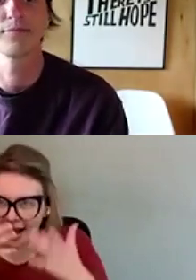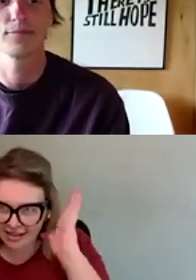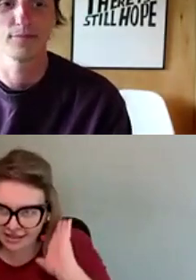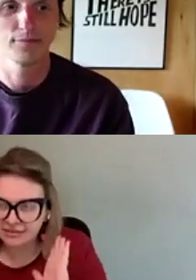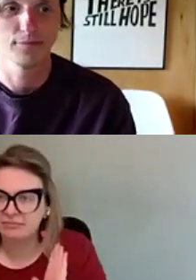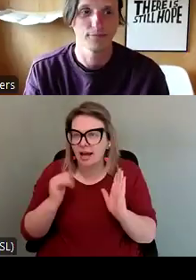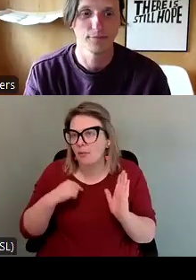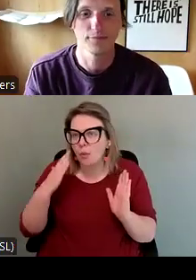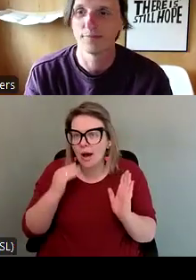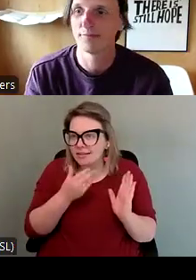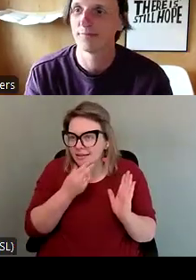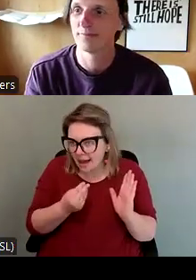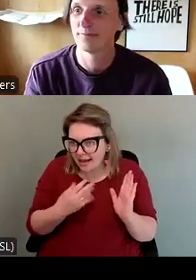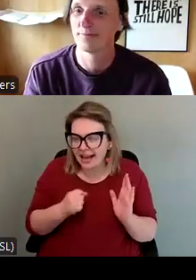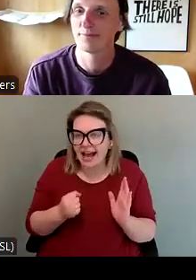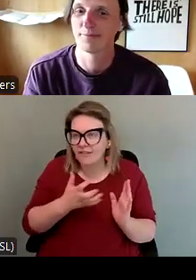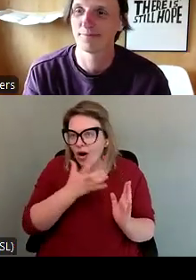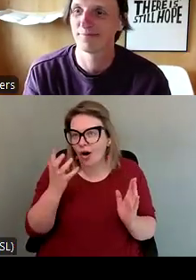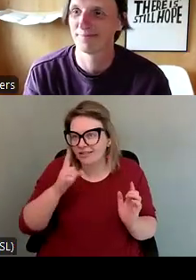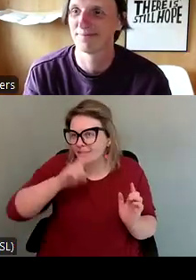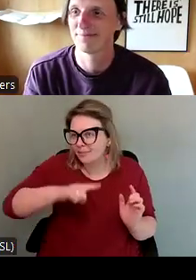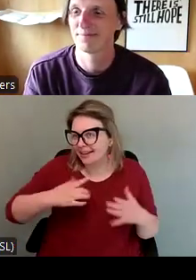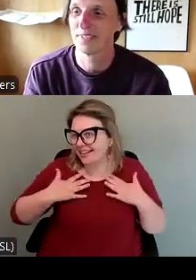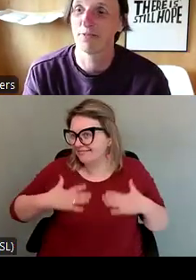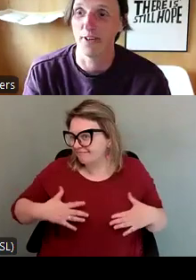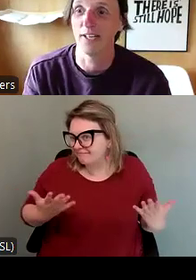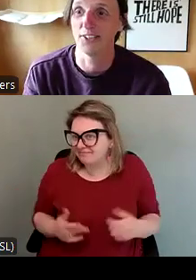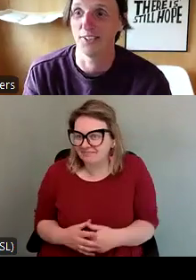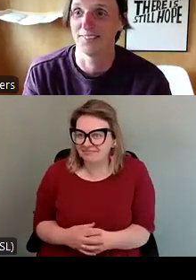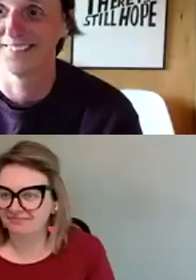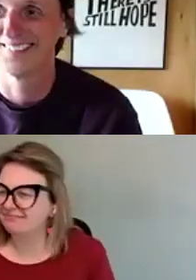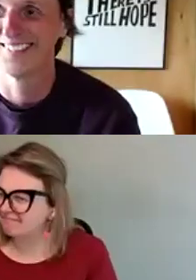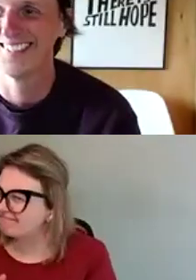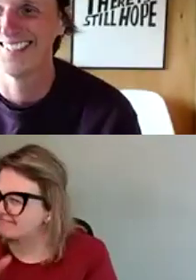and I'm wearing a hot pink shirt. It's a very nice shirt.